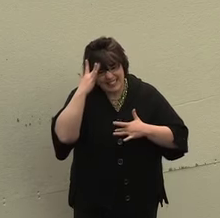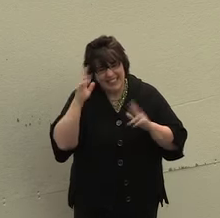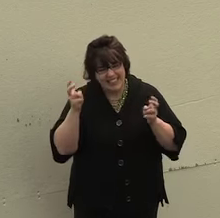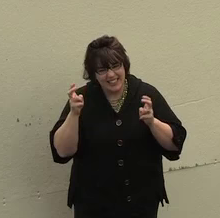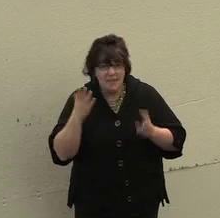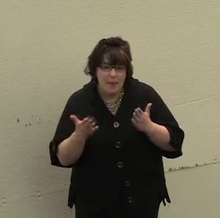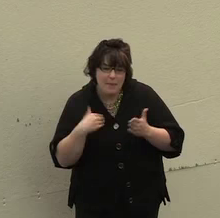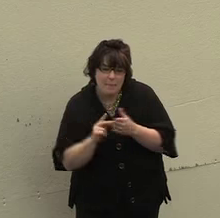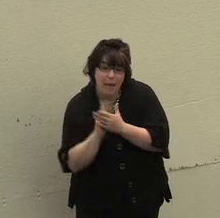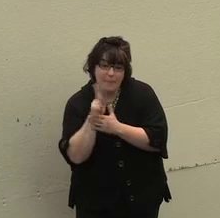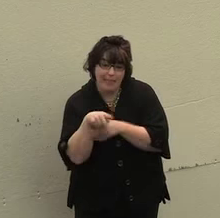Yeah.